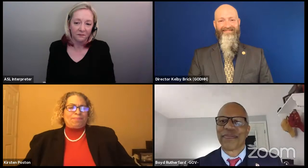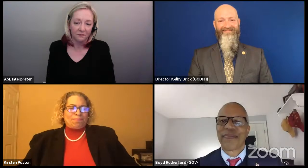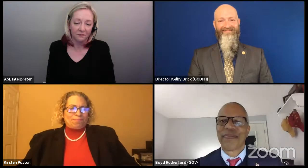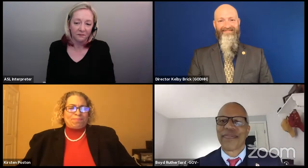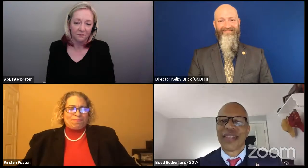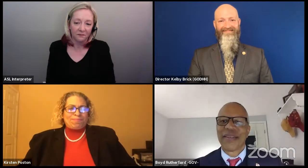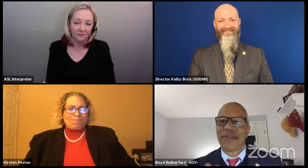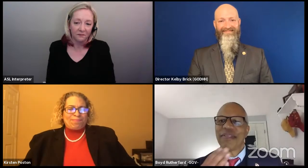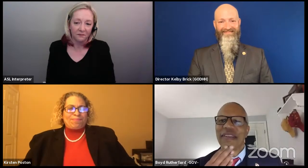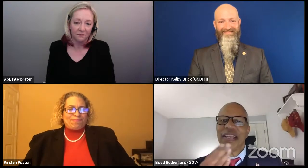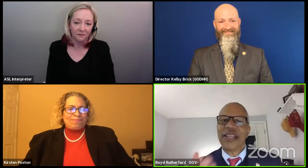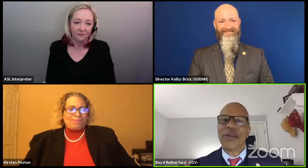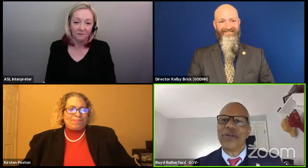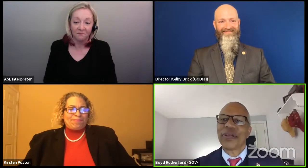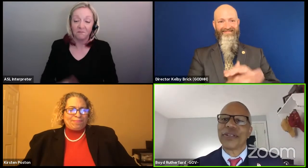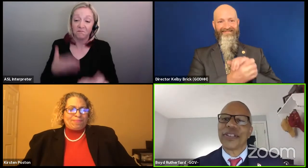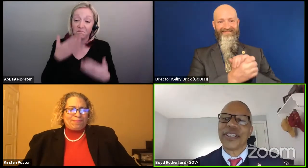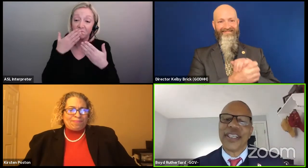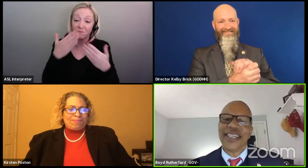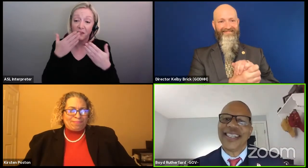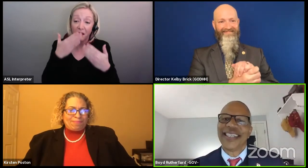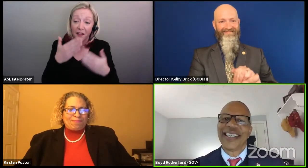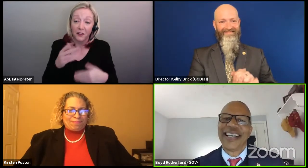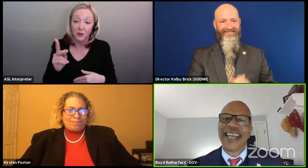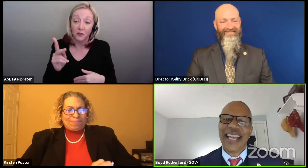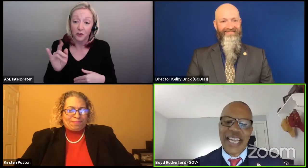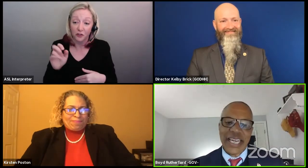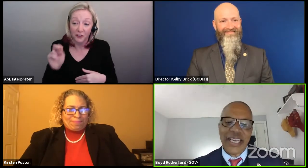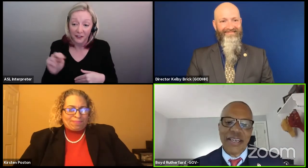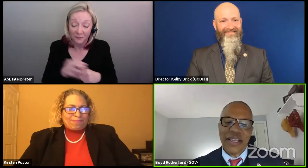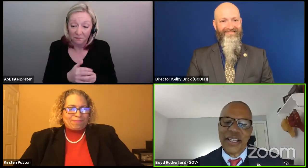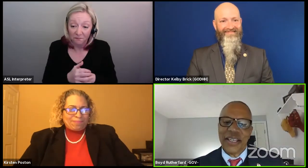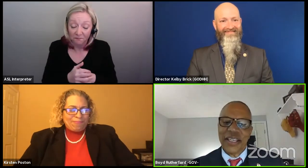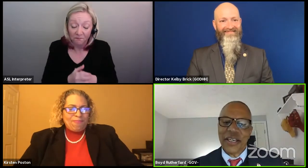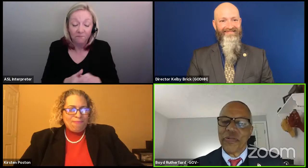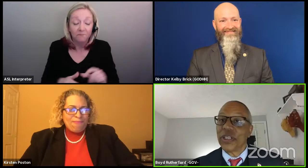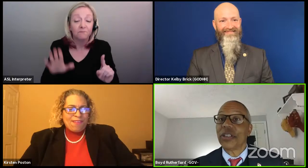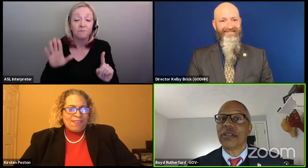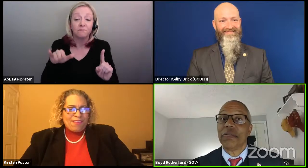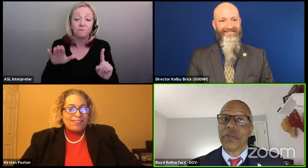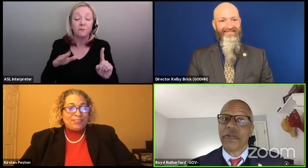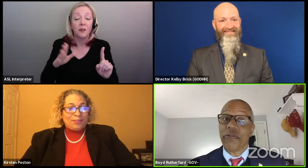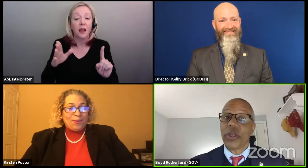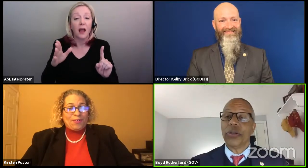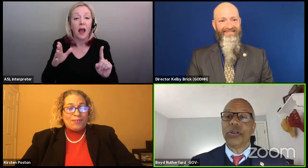Thank you, Kirsten. And, you know, just ‑‑ for those